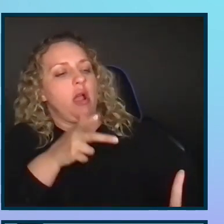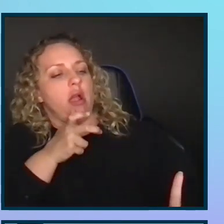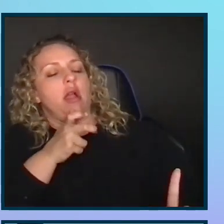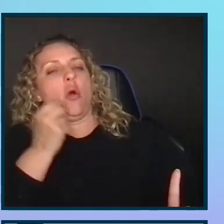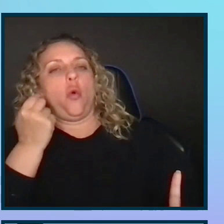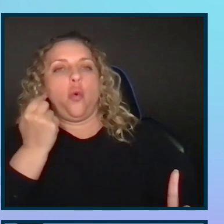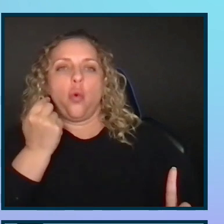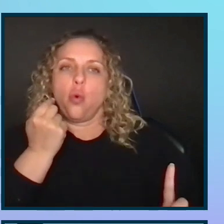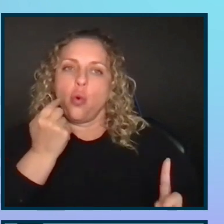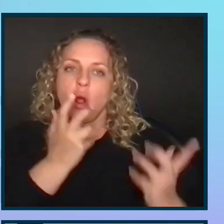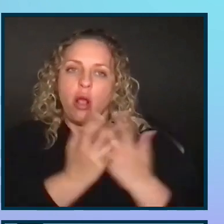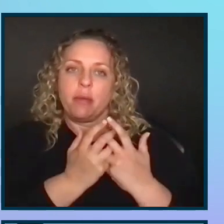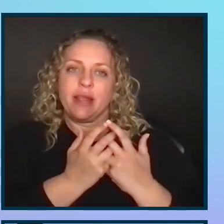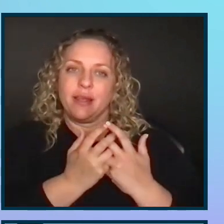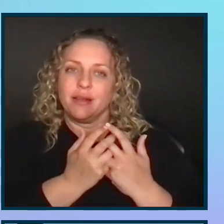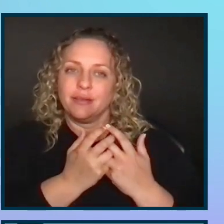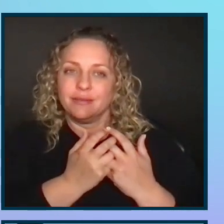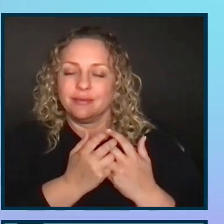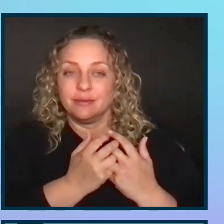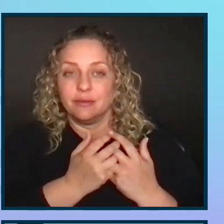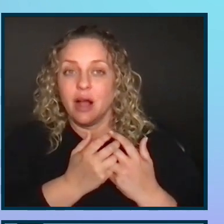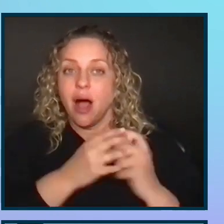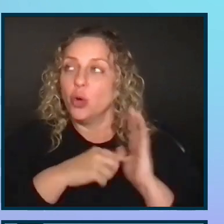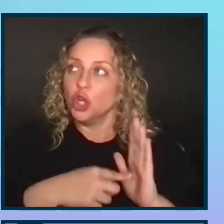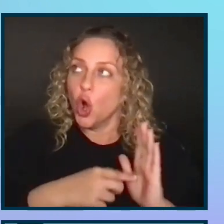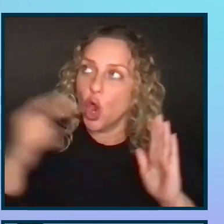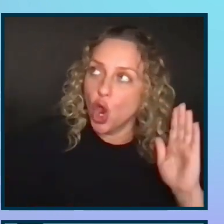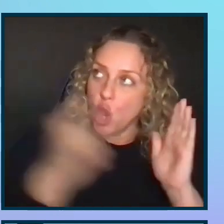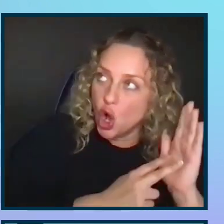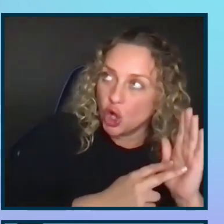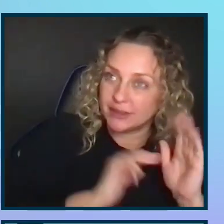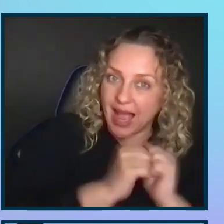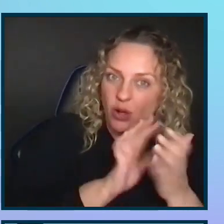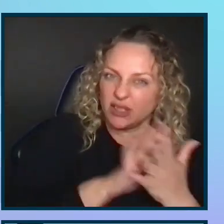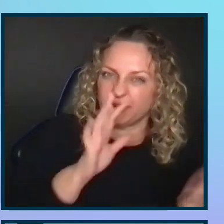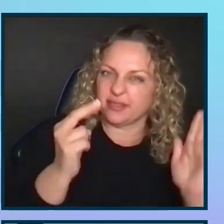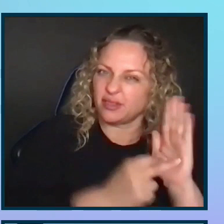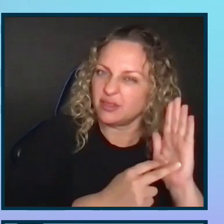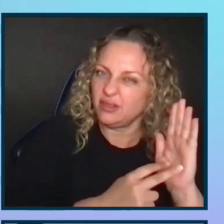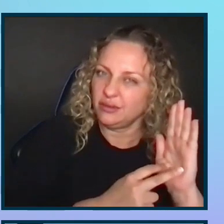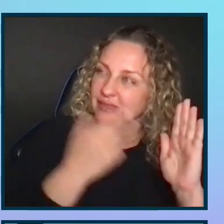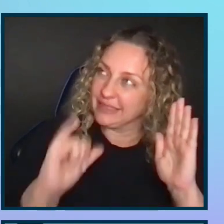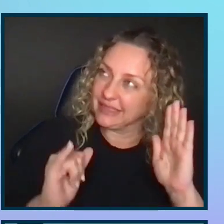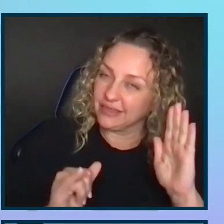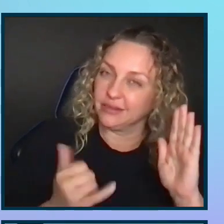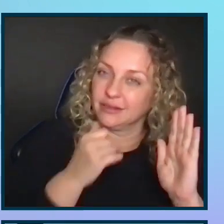for our partners to, so that they can understand, do we still wanna do this? And we do this, not just, but for red, but for any time we're working with color,